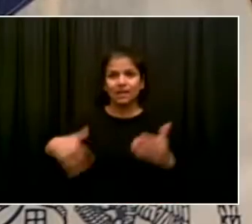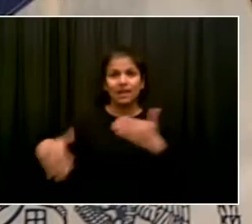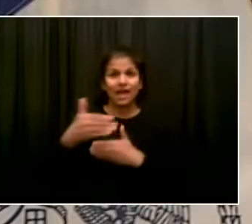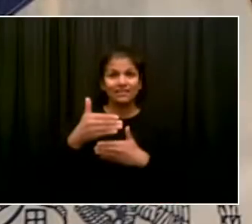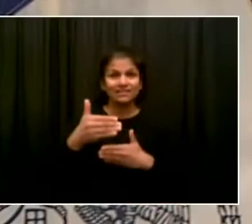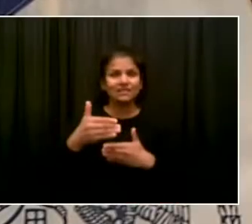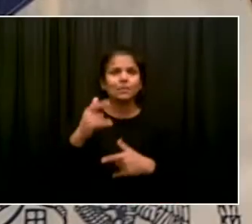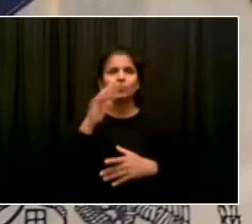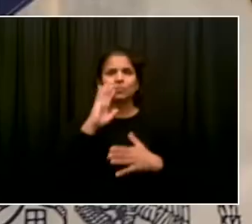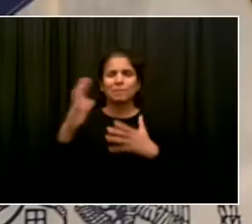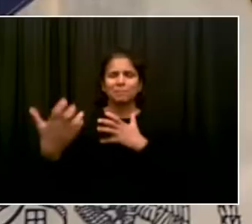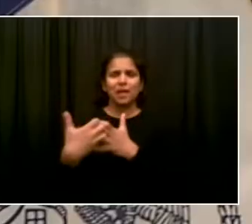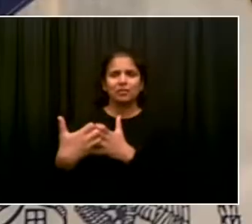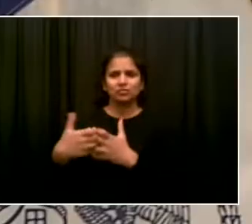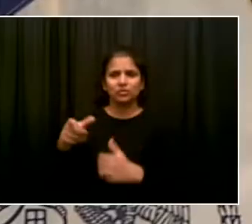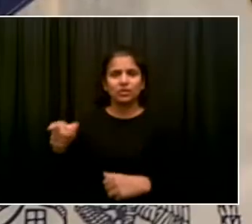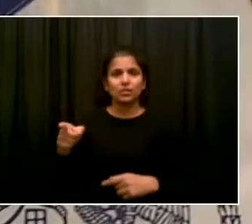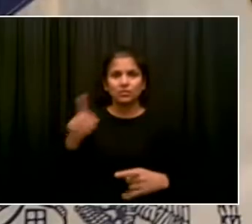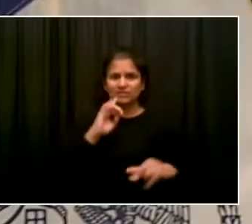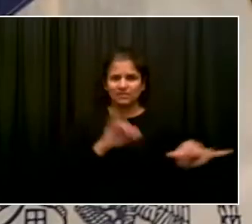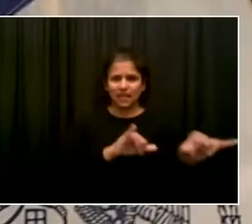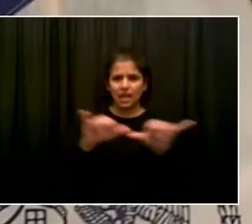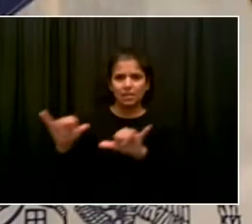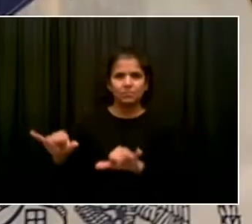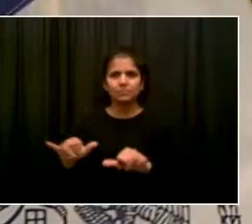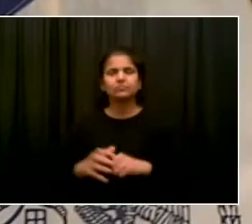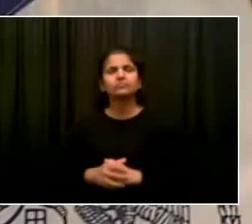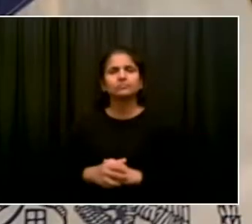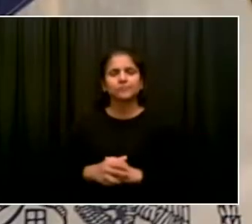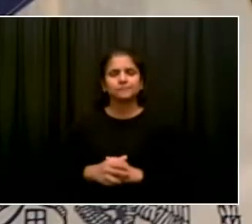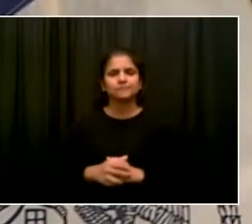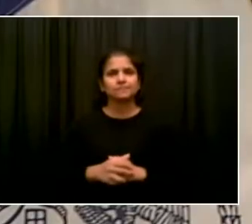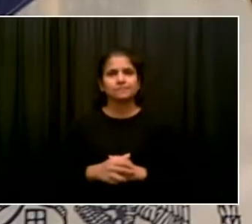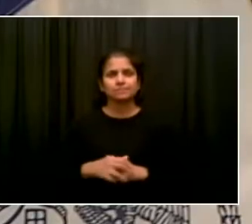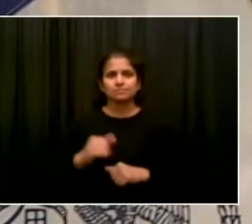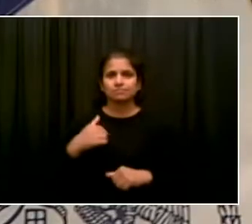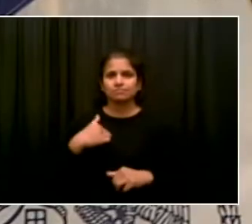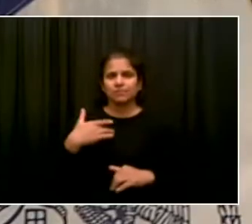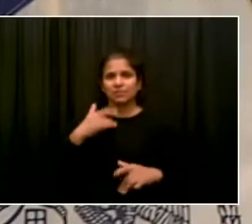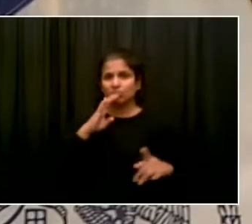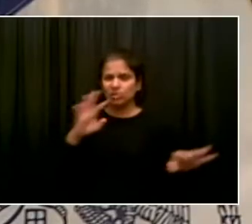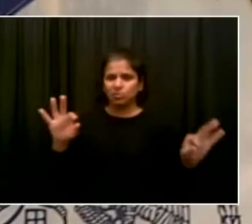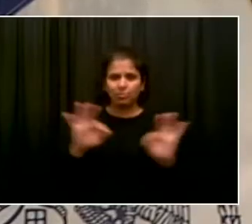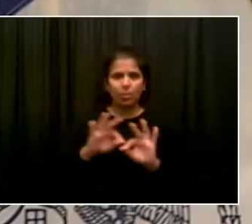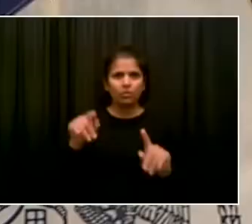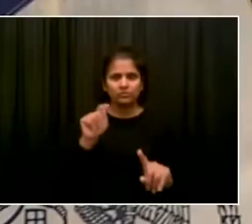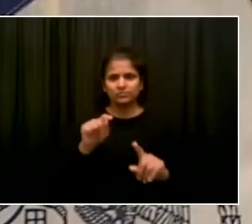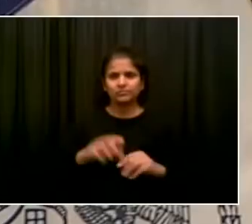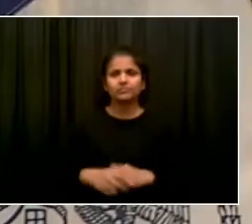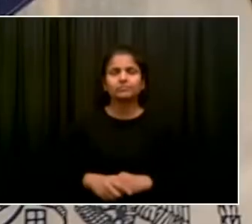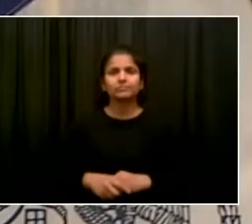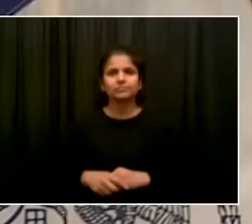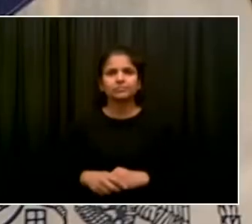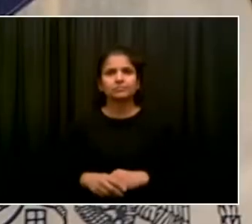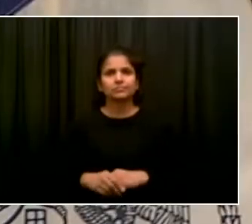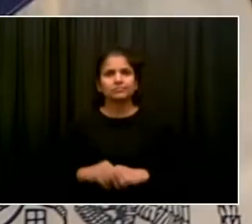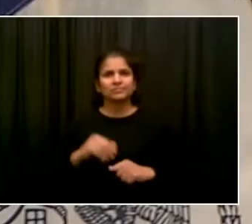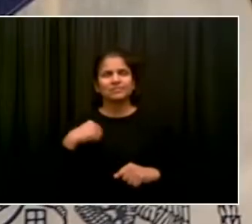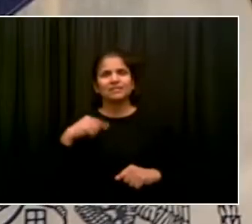CRITICAL TO MAKE THAT WORK. THE FOLKS THAT ARE ARCHECITTS